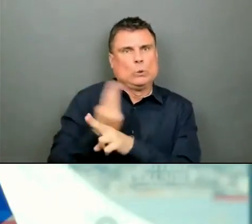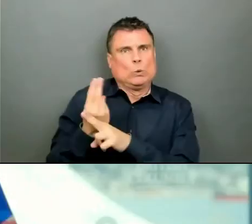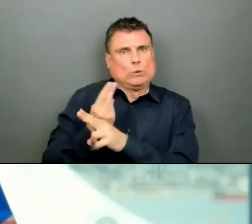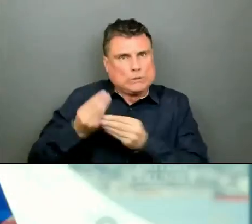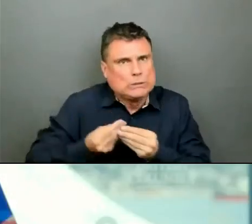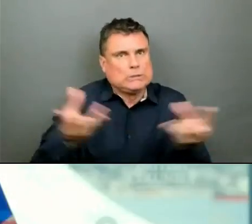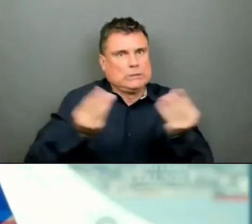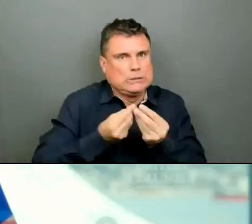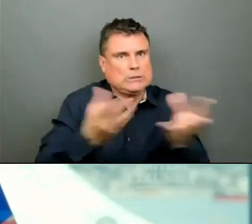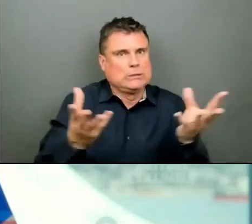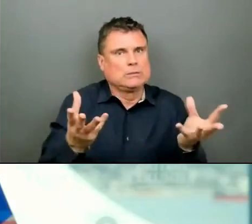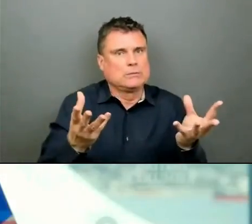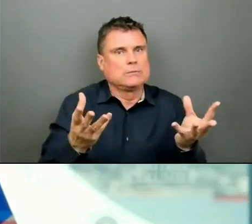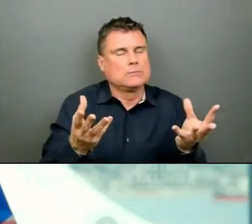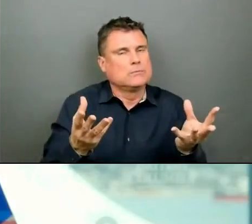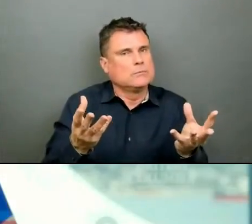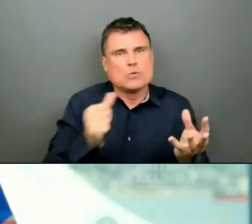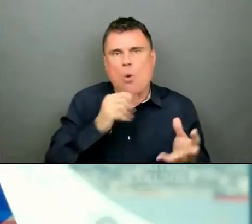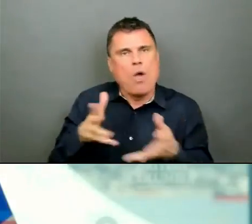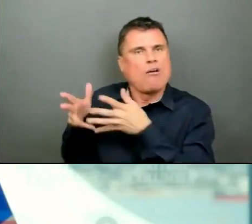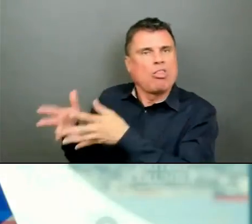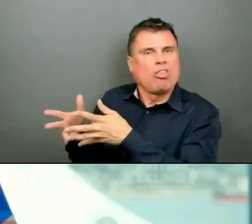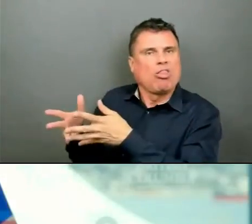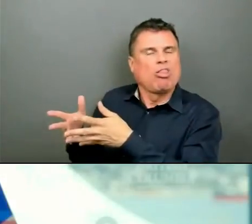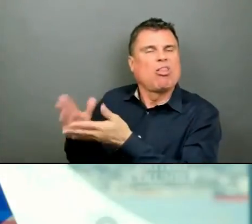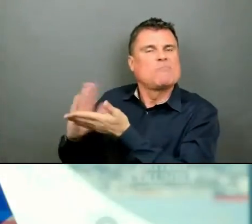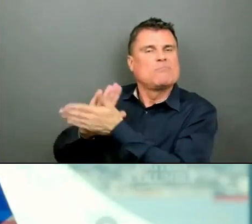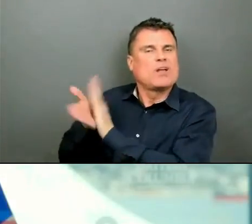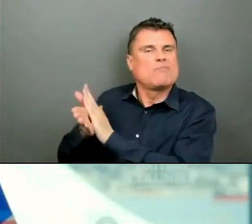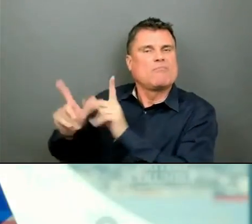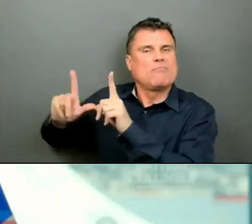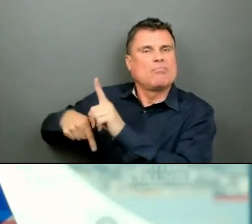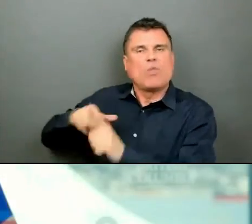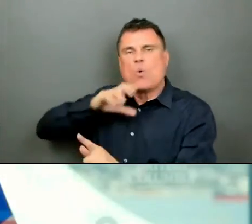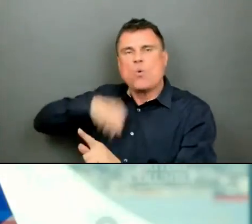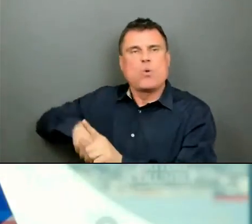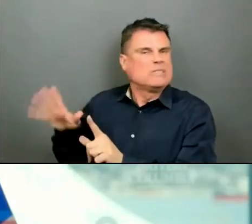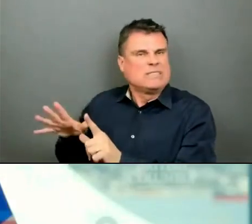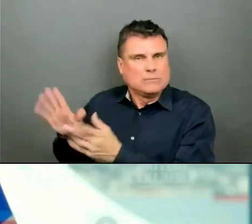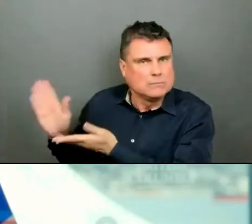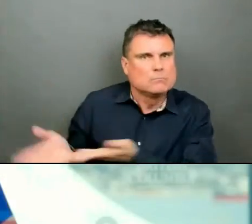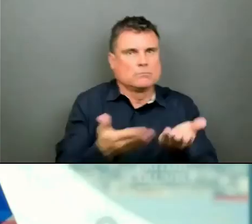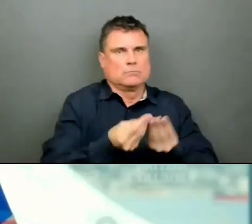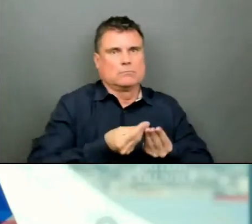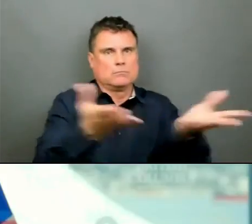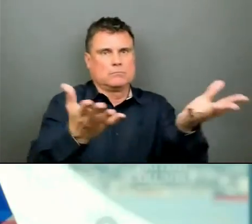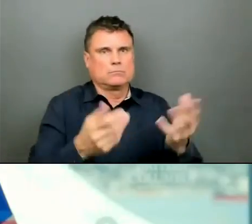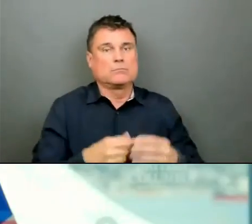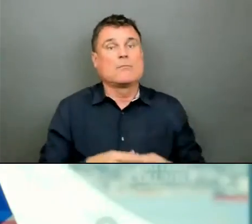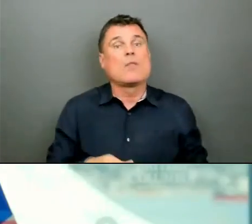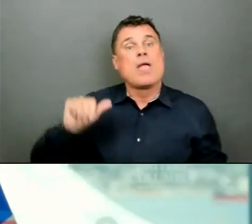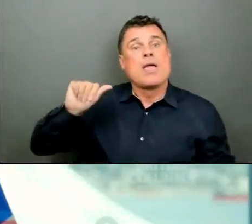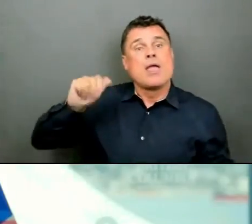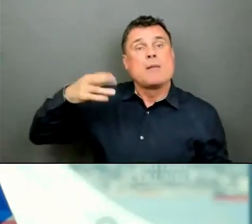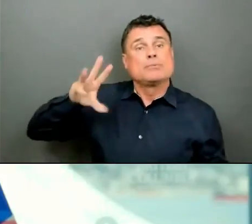to deliver that vaccine to people as quickly as possible. On Tuesday April 6th we launched oh you are online platform